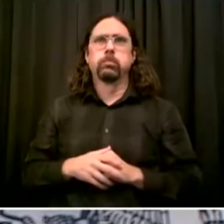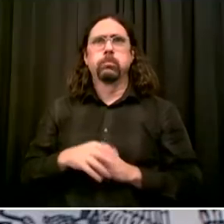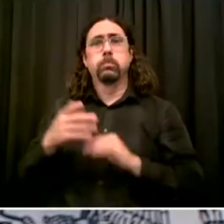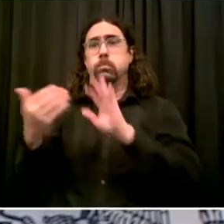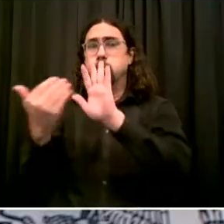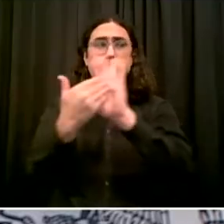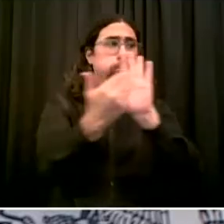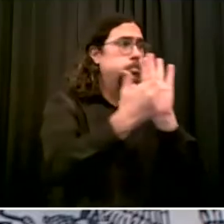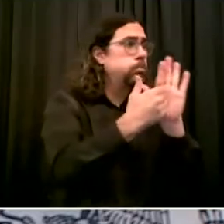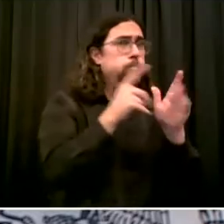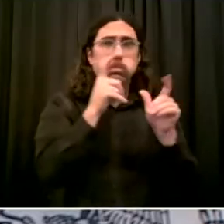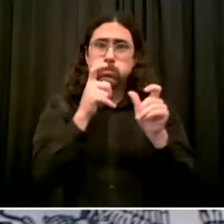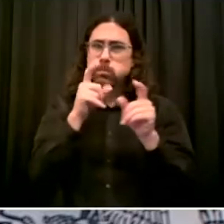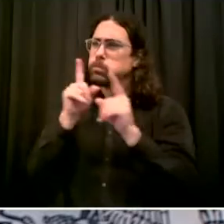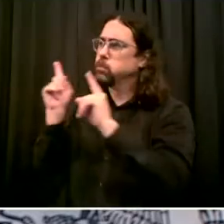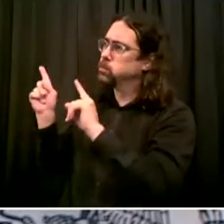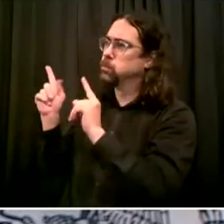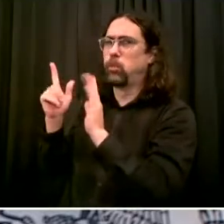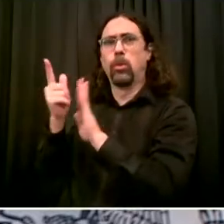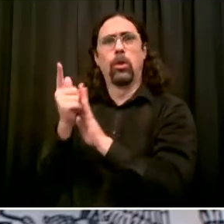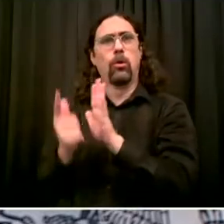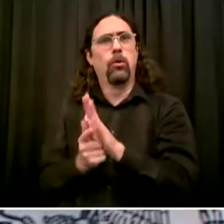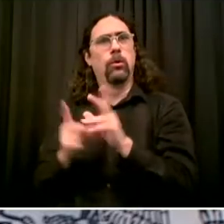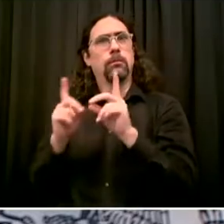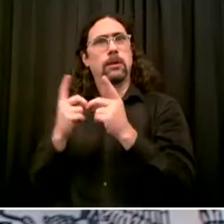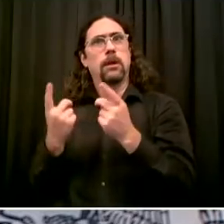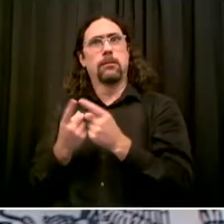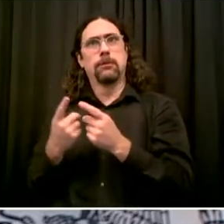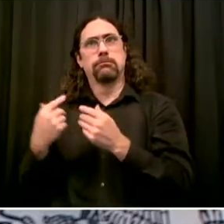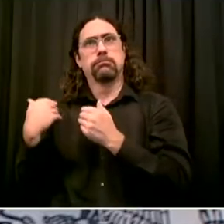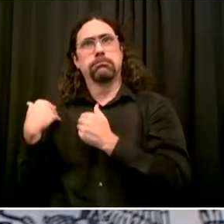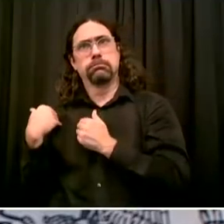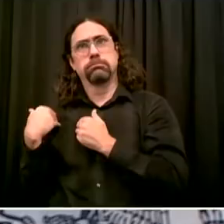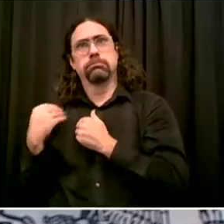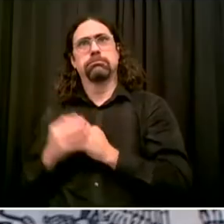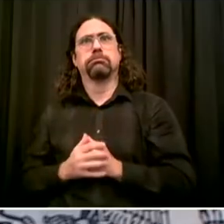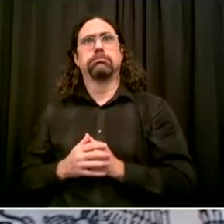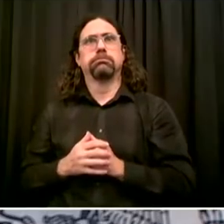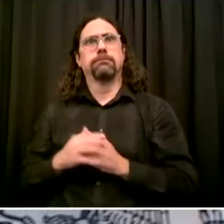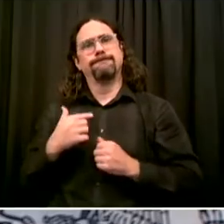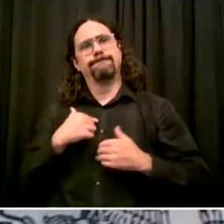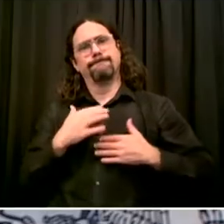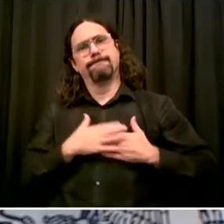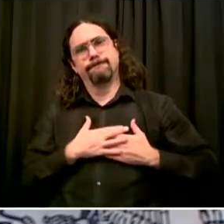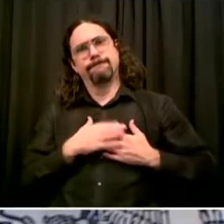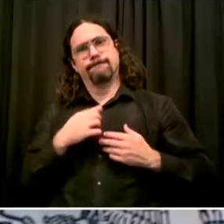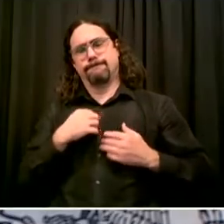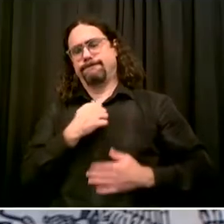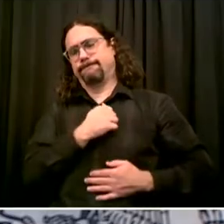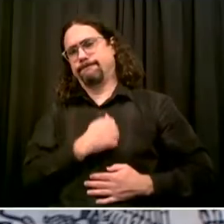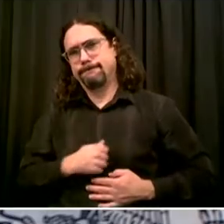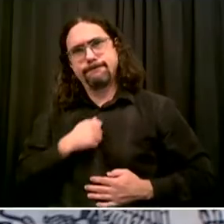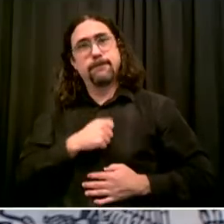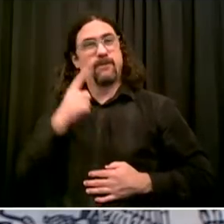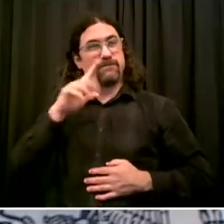GTSE. I FL EESO BAD FOR THE GARNER FIAMLY.